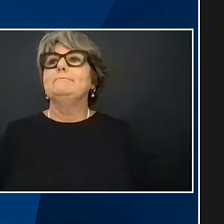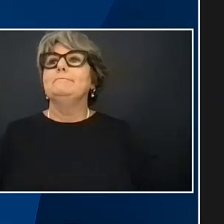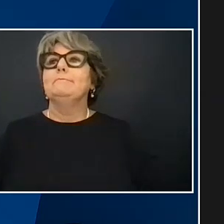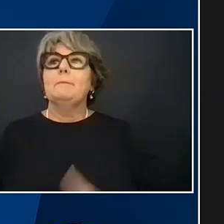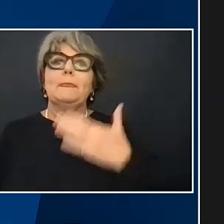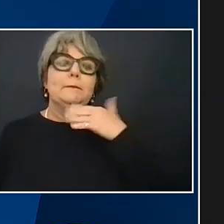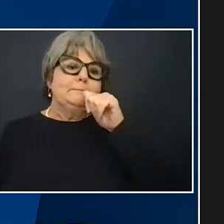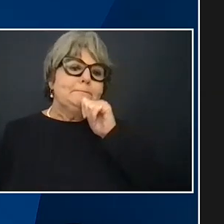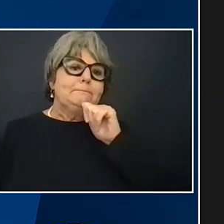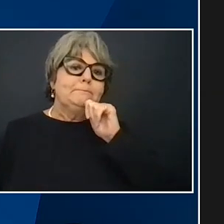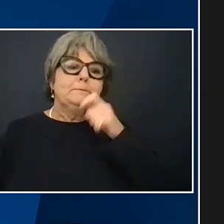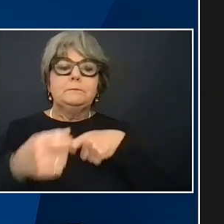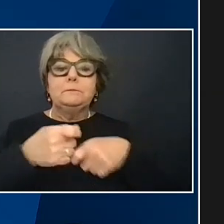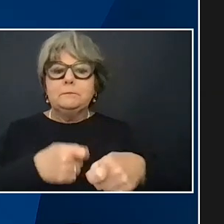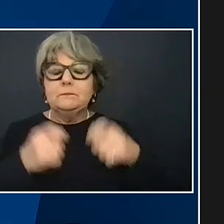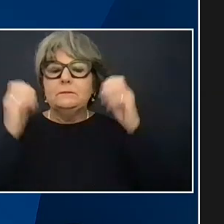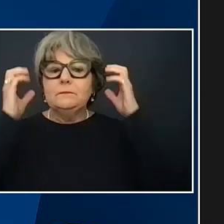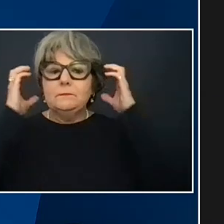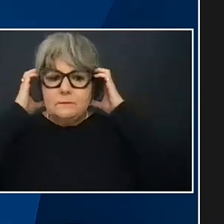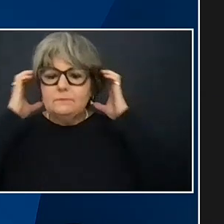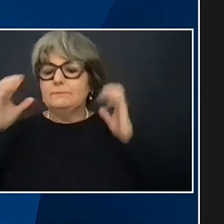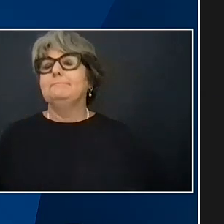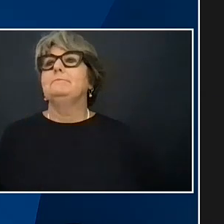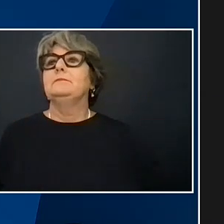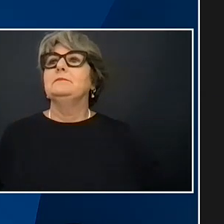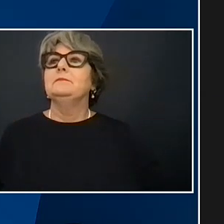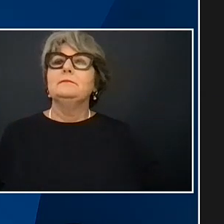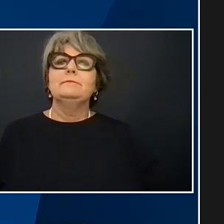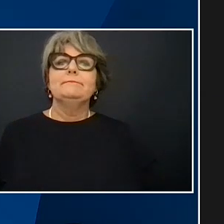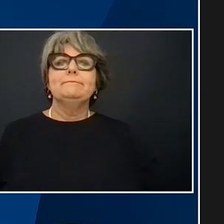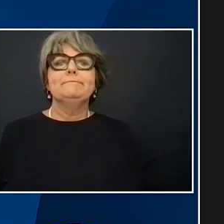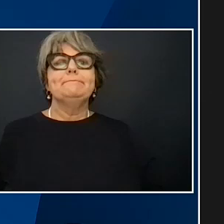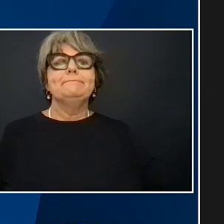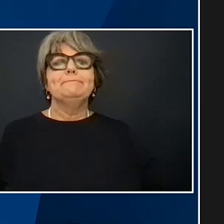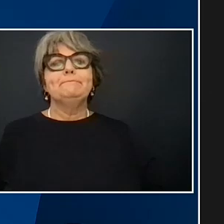that technical switch. Alright. It doesn't look like there's any